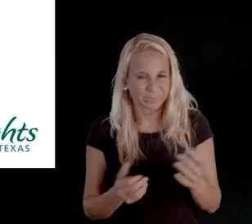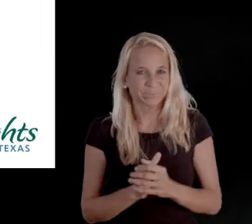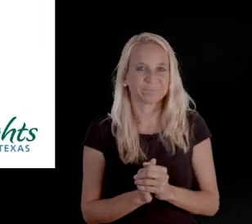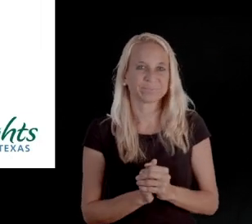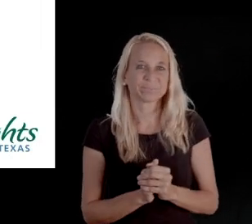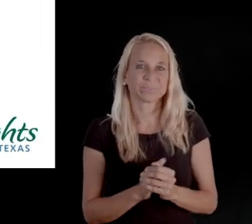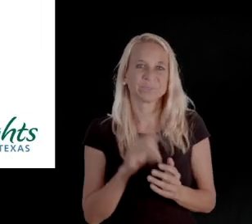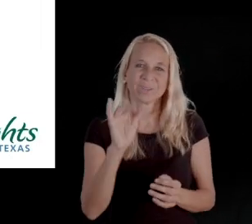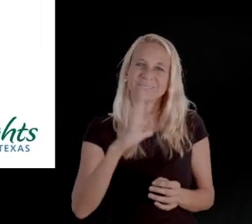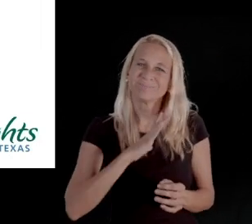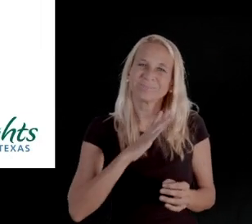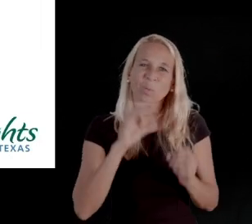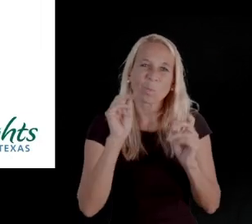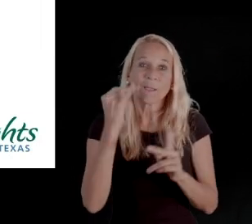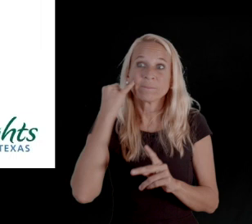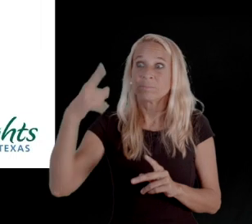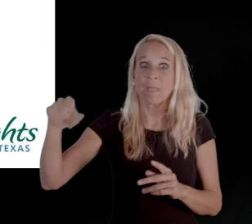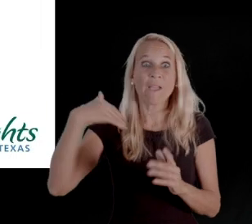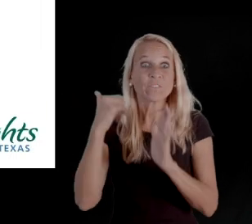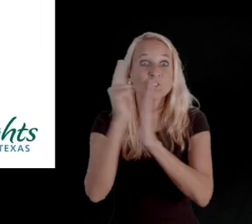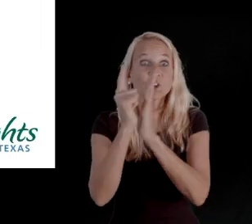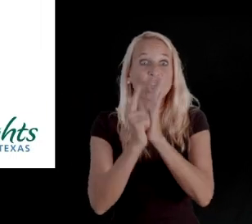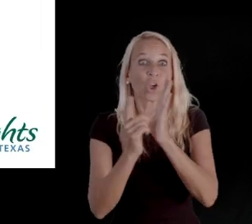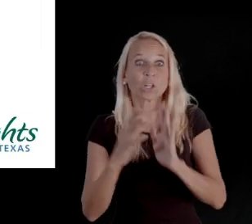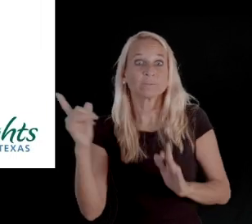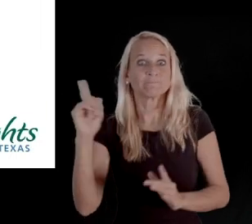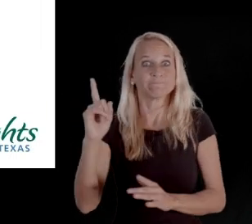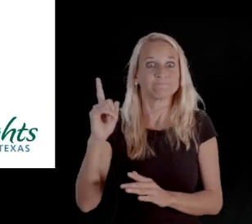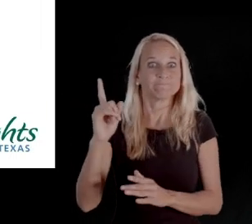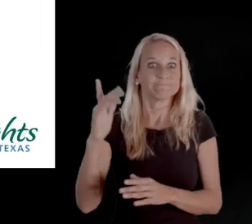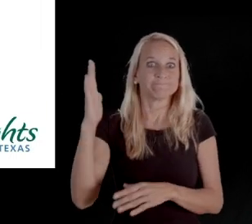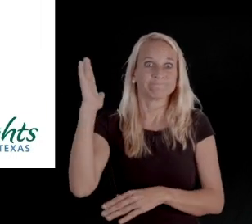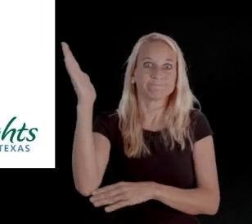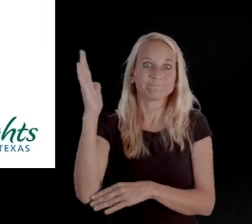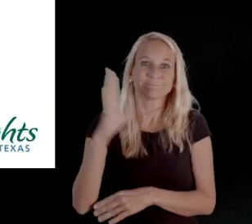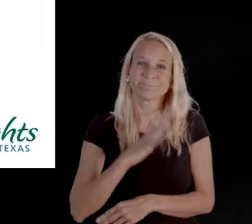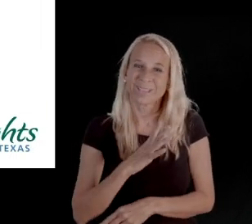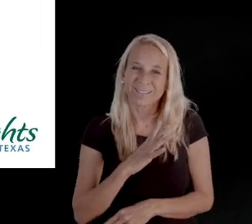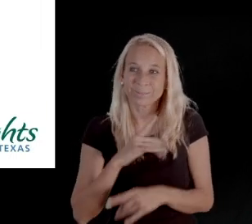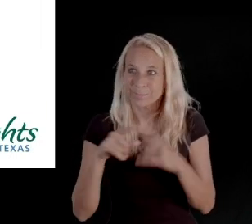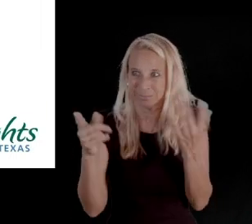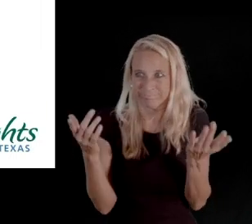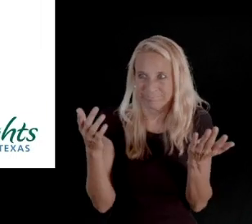So it's okay if they have an attorney also present because chances are they're not going to provide any information.